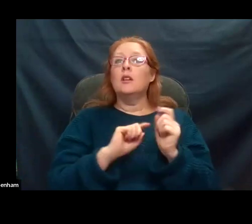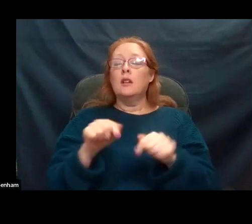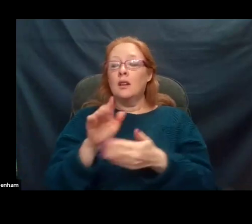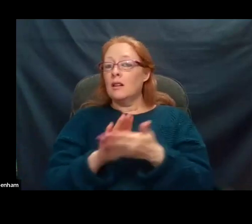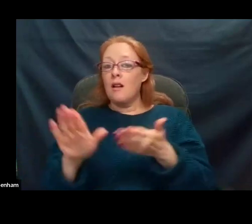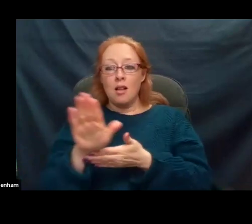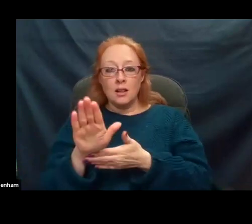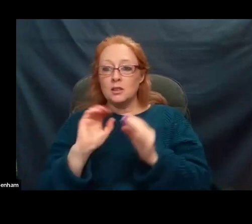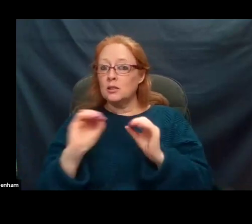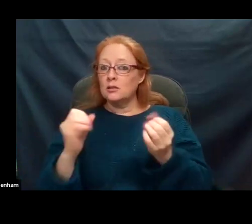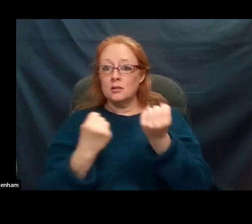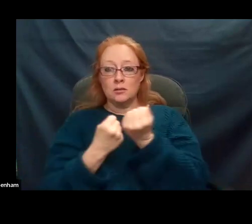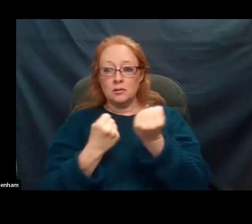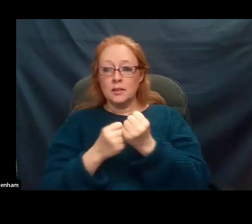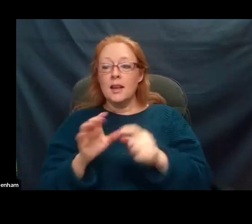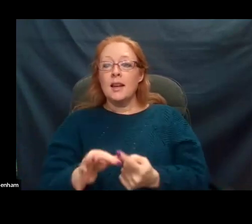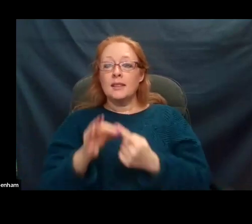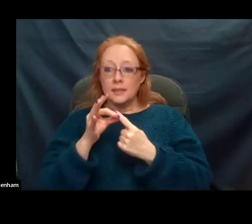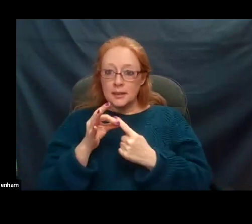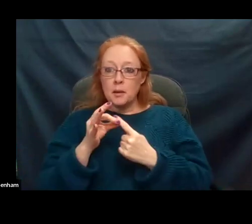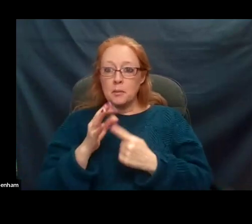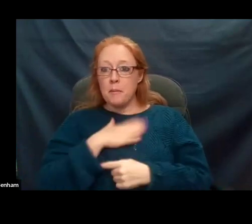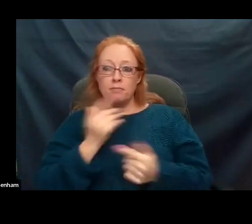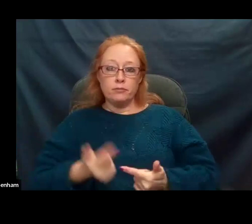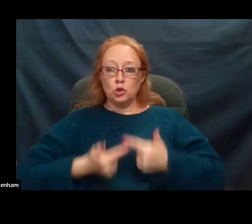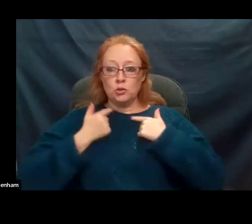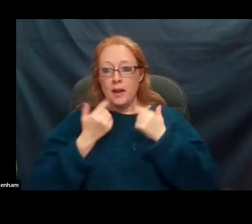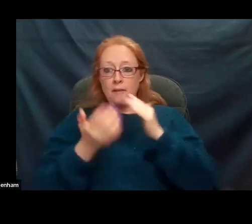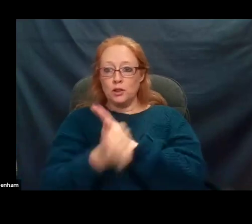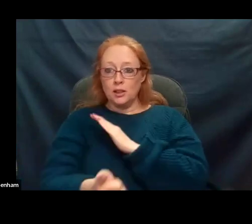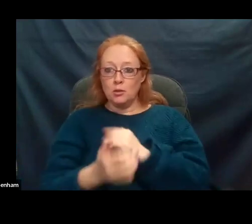They sent me to high school with no supports.